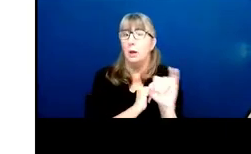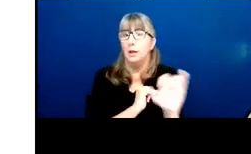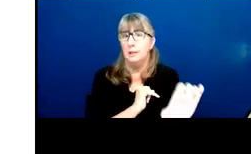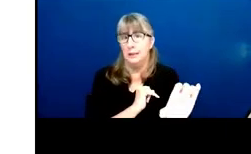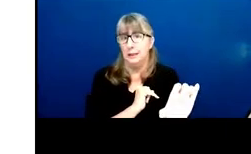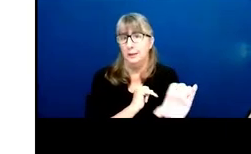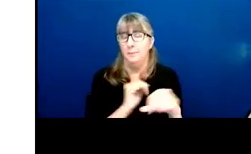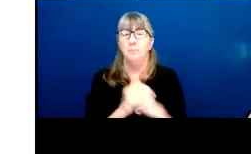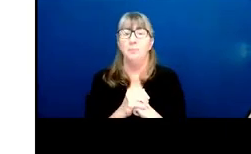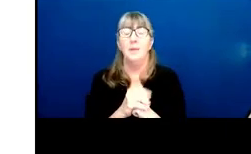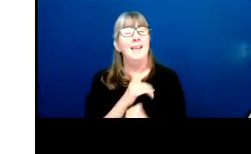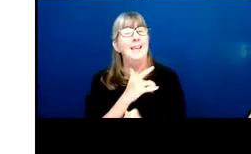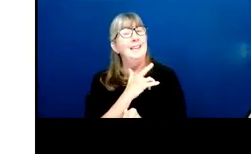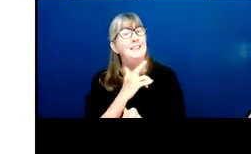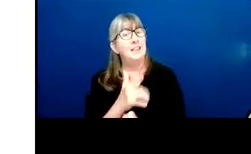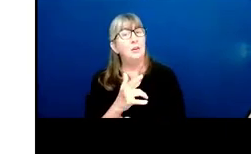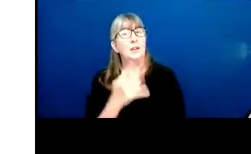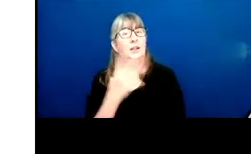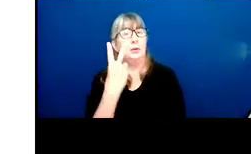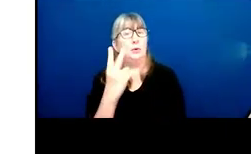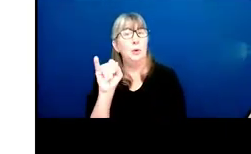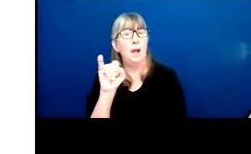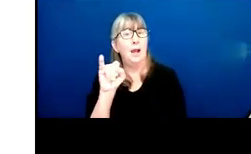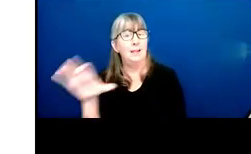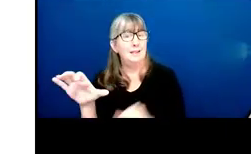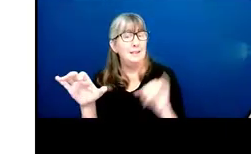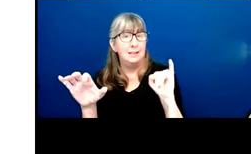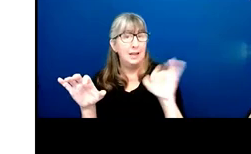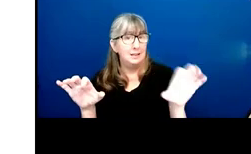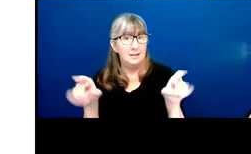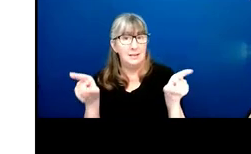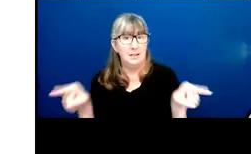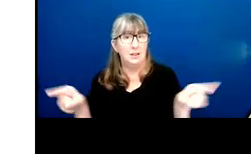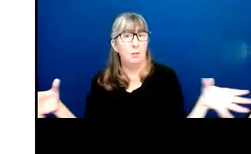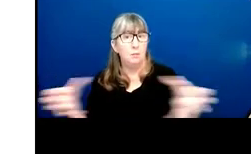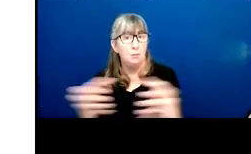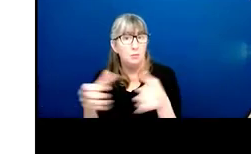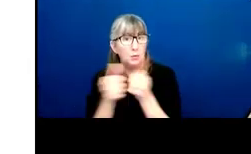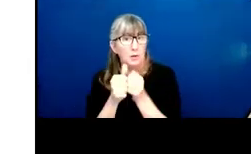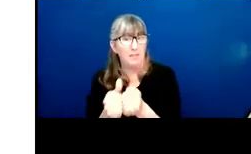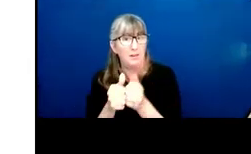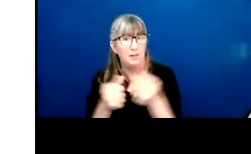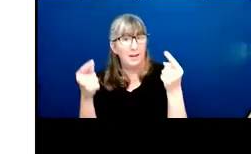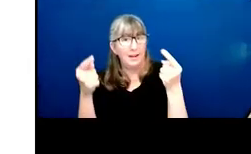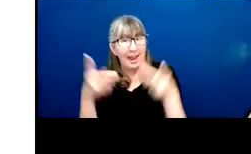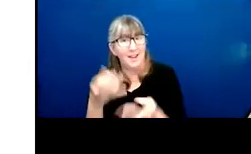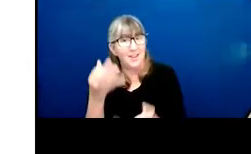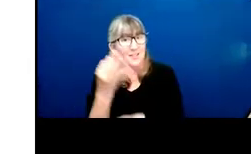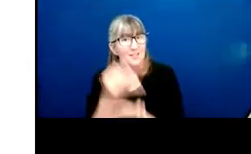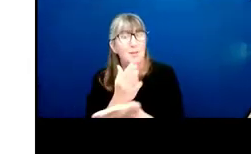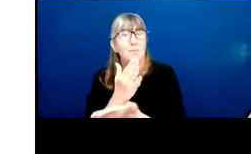Generally two ICs do not come together and half fund parts of your application,